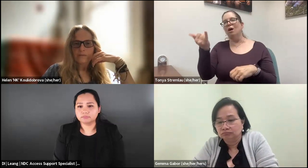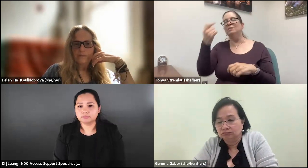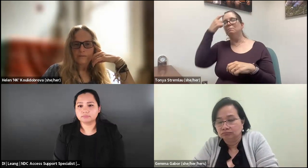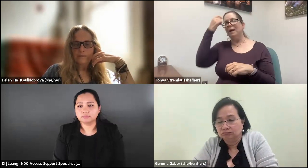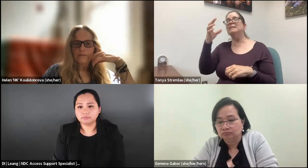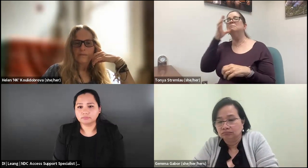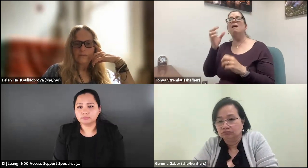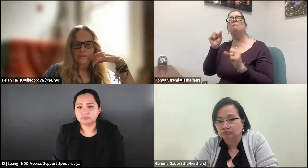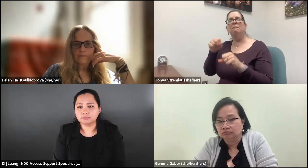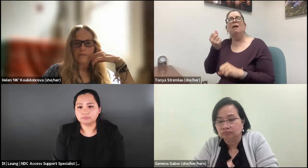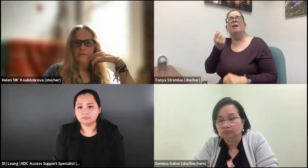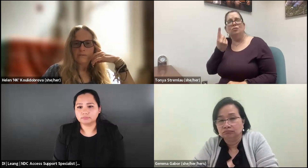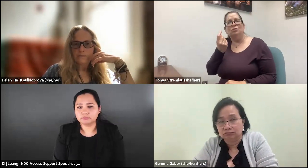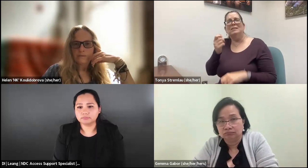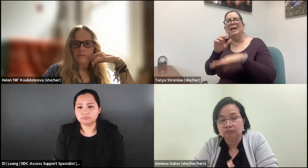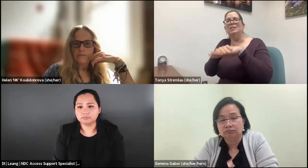so that they're able to see themselves in that story.